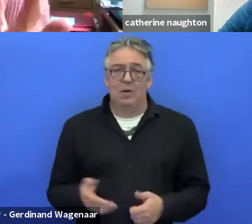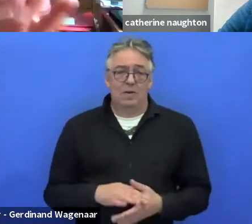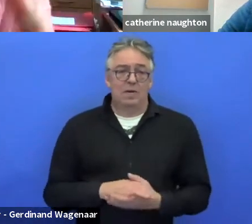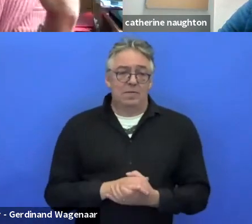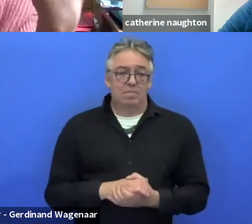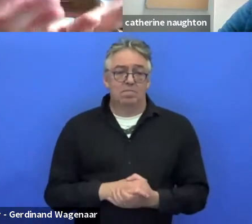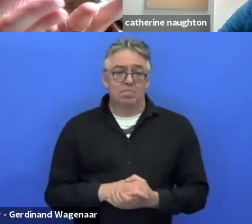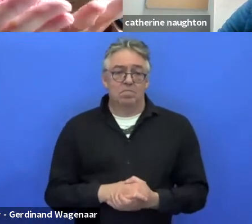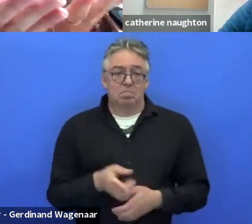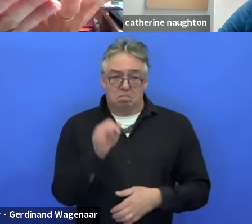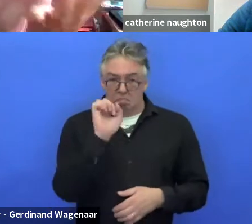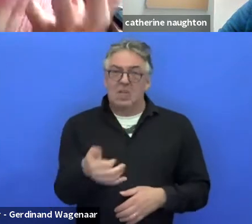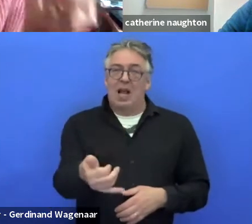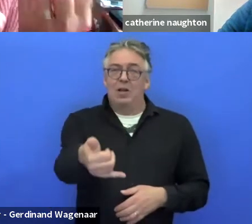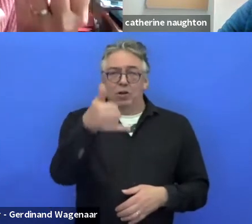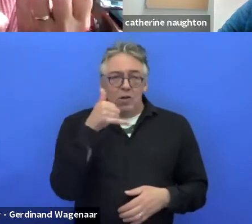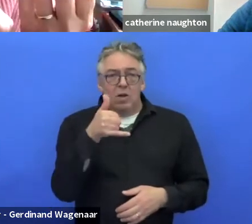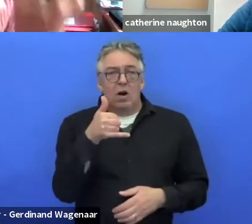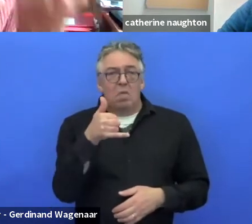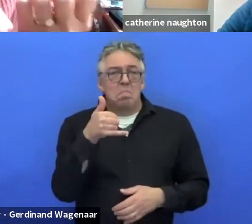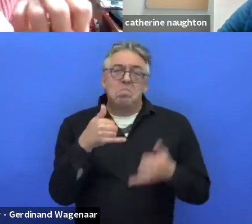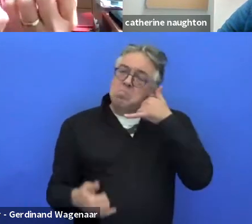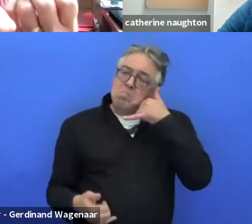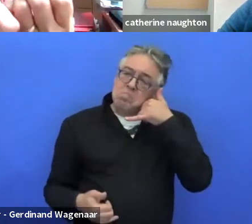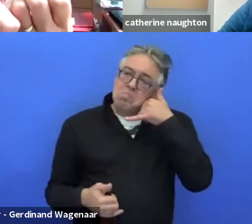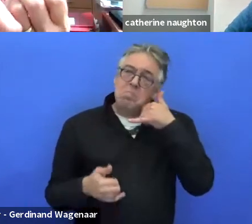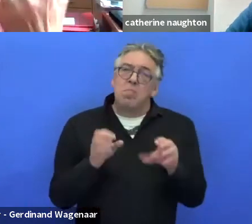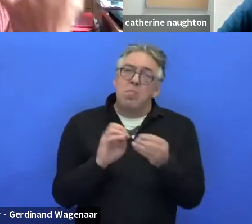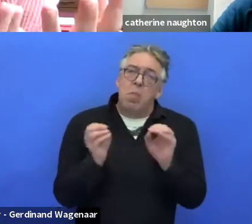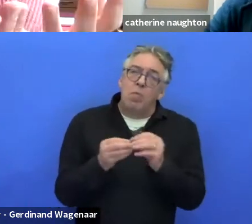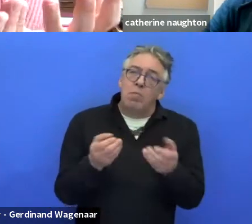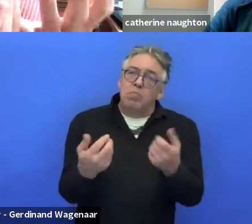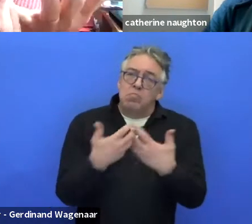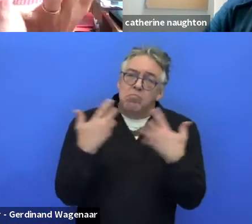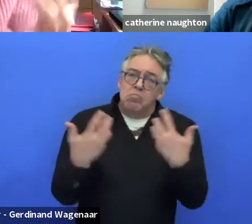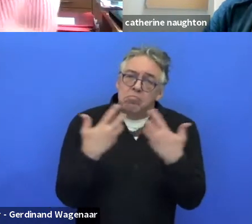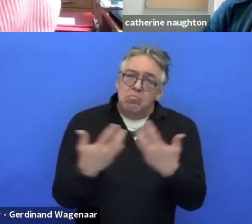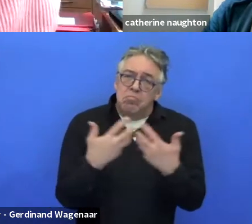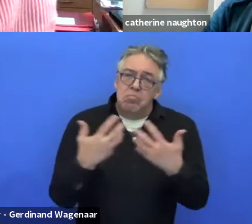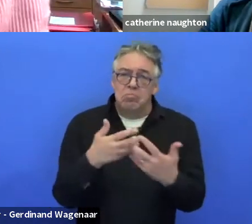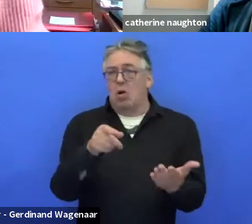It's enough to speak about the problem and we'll classify this communication as a complaint.